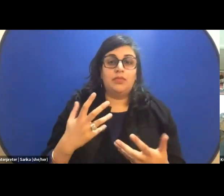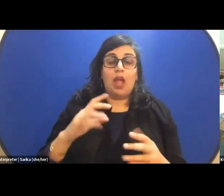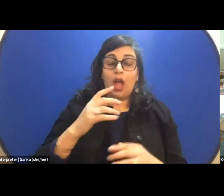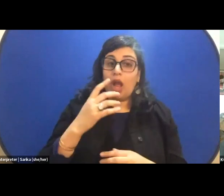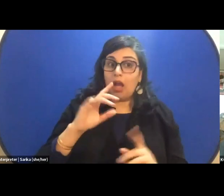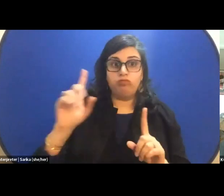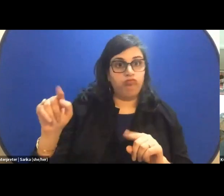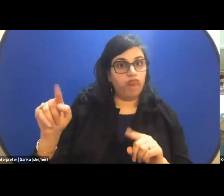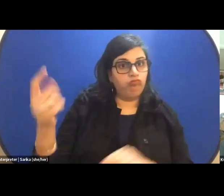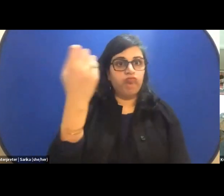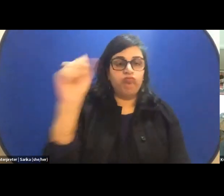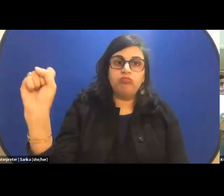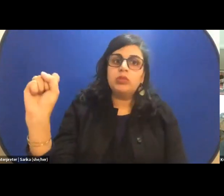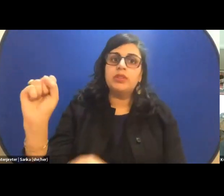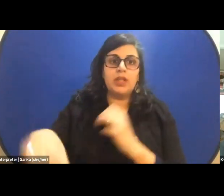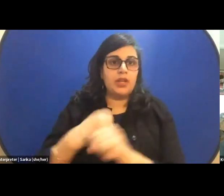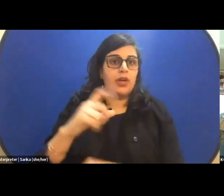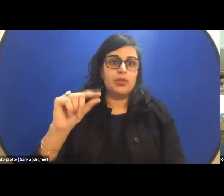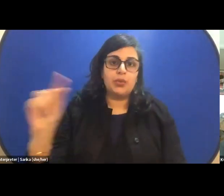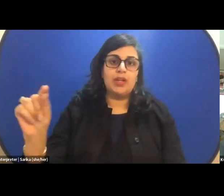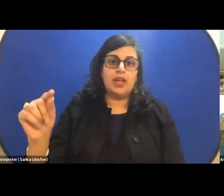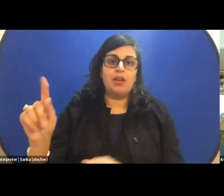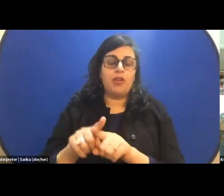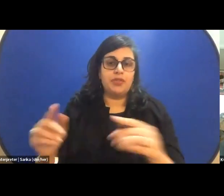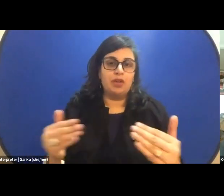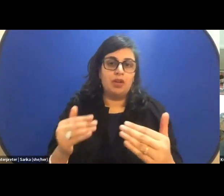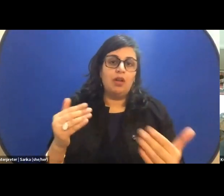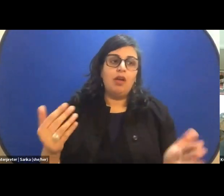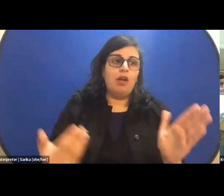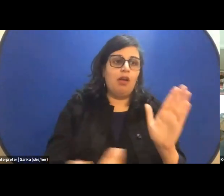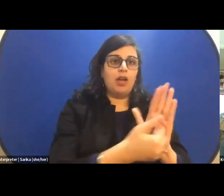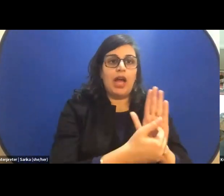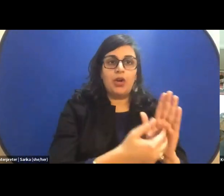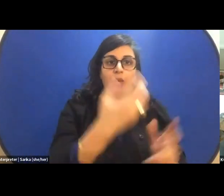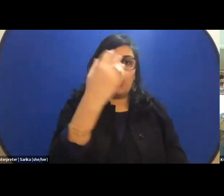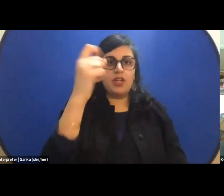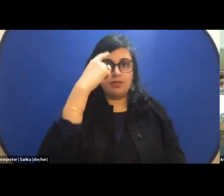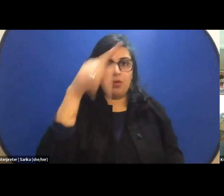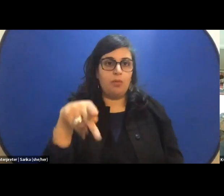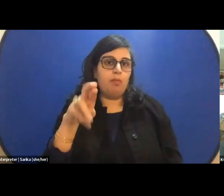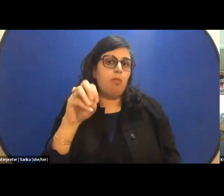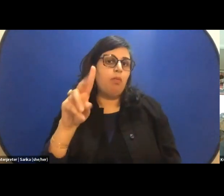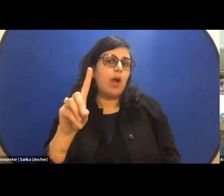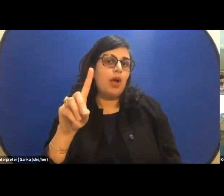Oregon. I'm also a person who lives with mental illness myself. I spent a significant amount of time in the